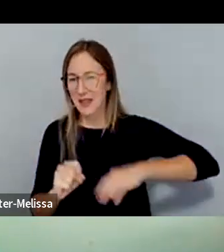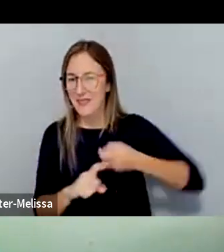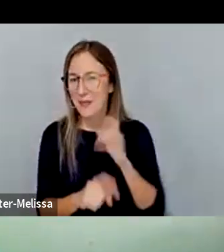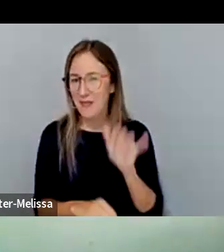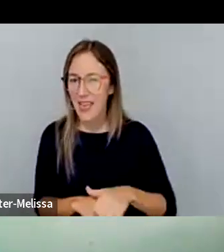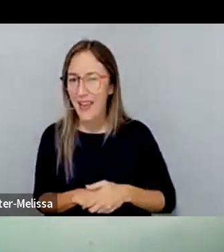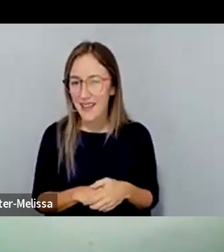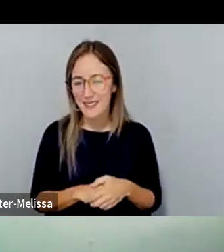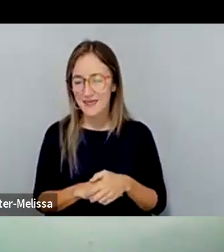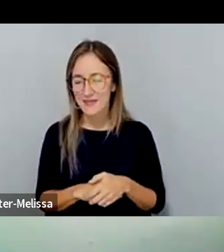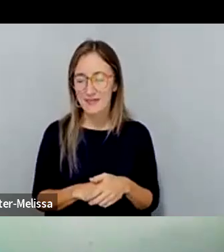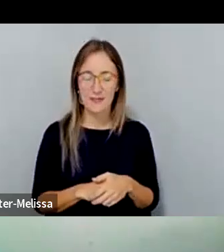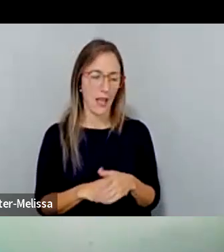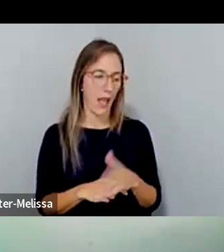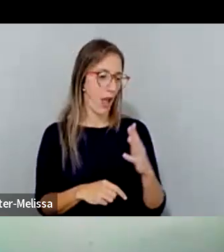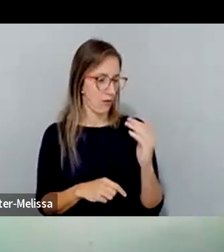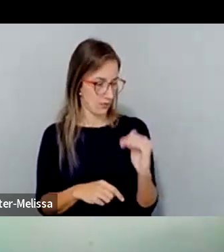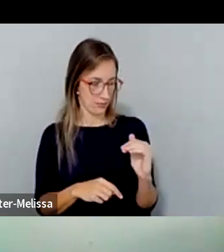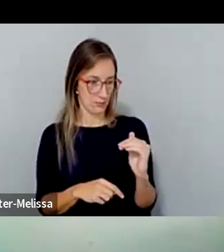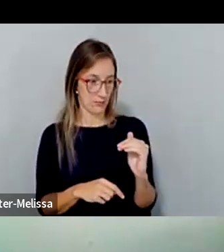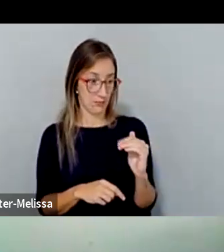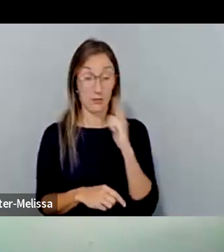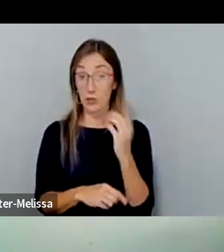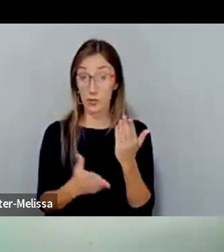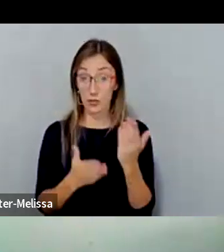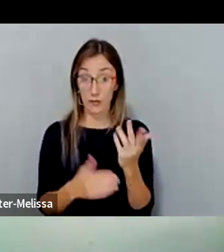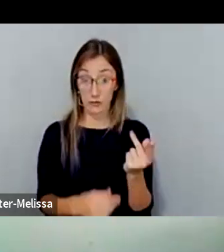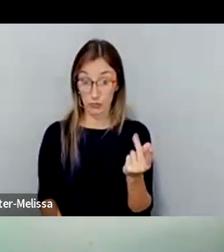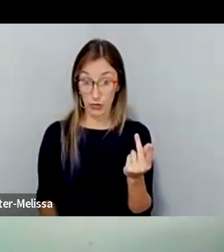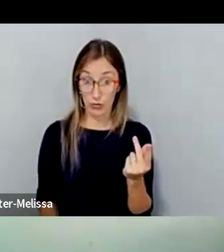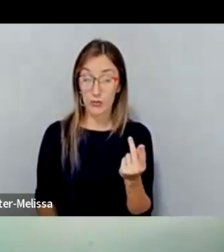deaf or hard of hearing is there is no basis from that whatsoever. A lot